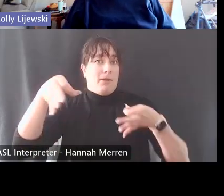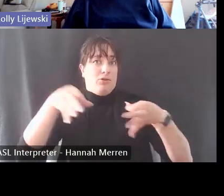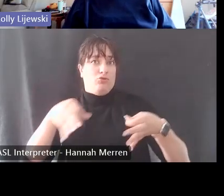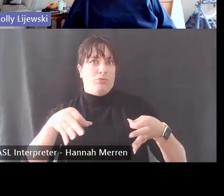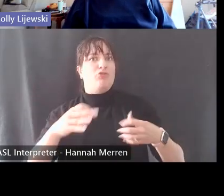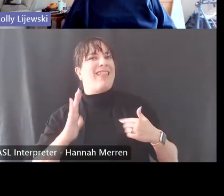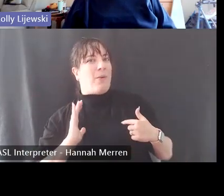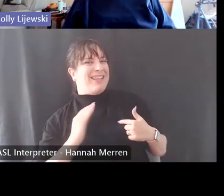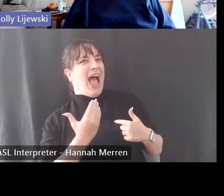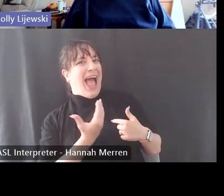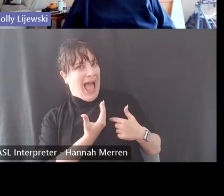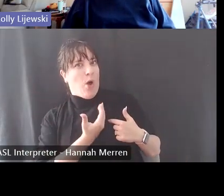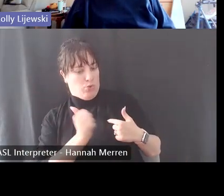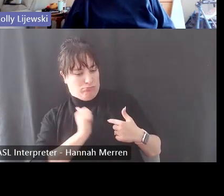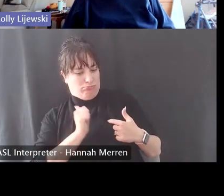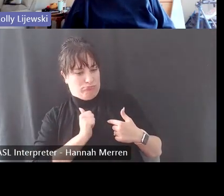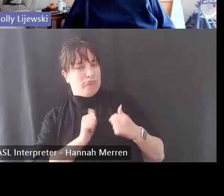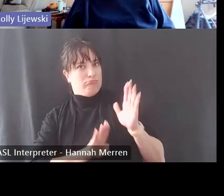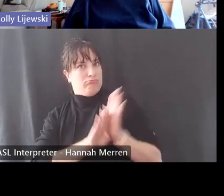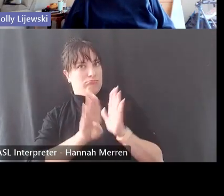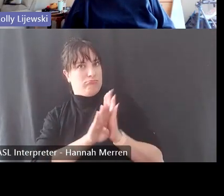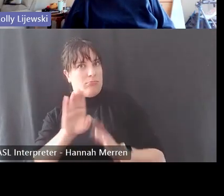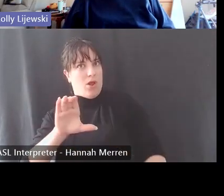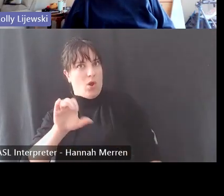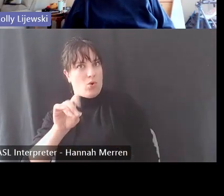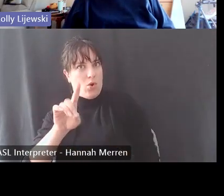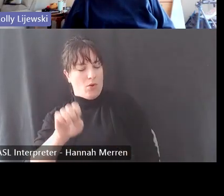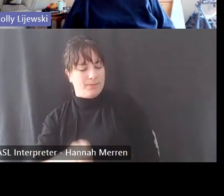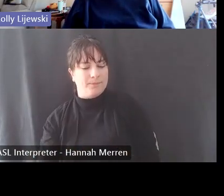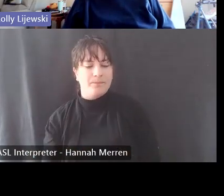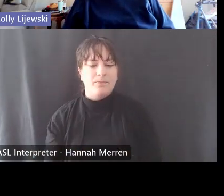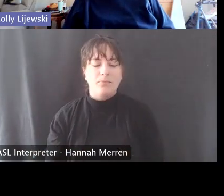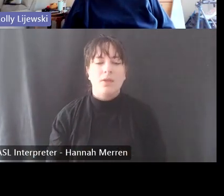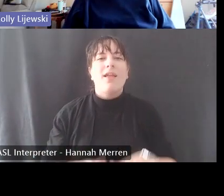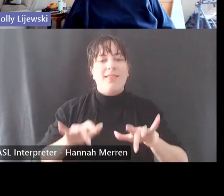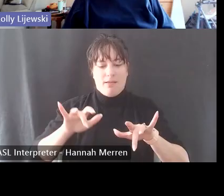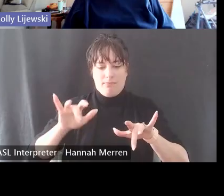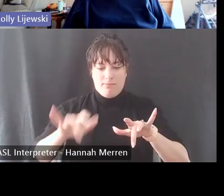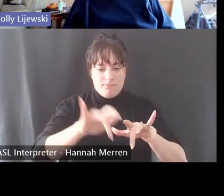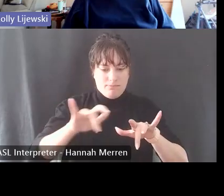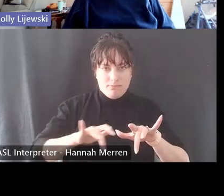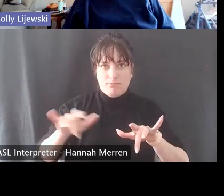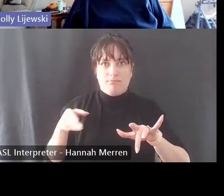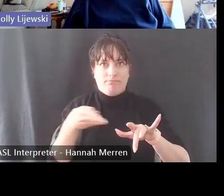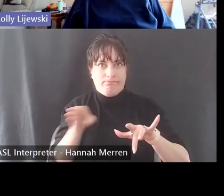The keyboard navigation was part of the map library,